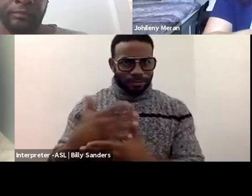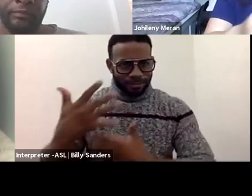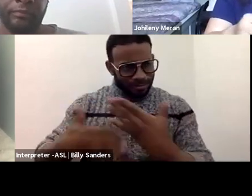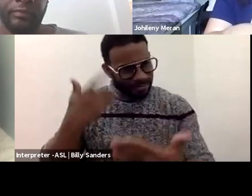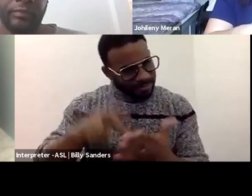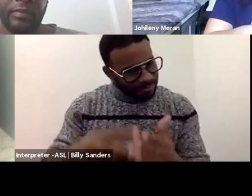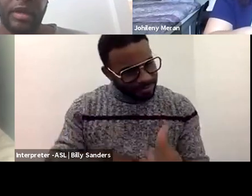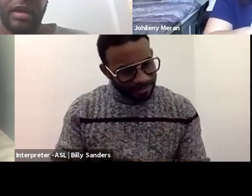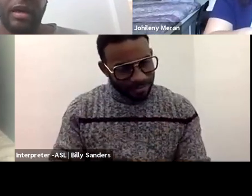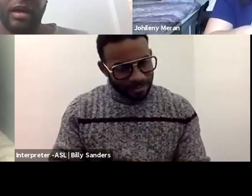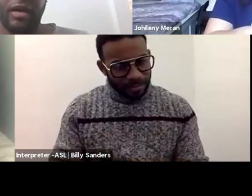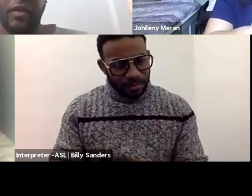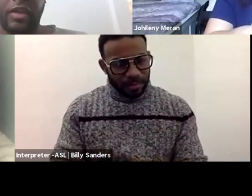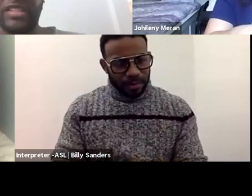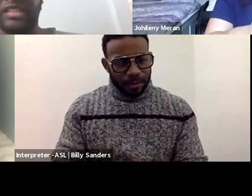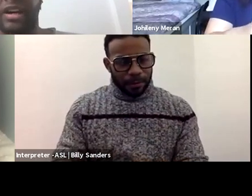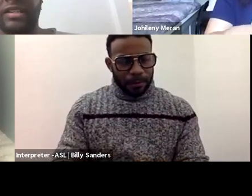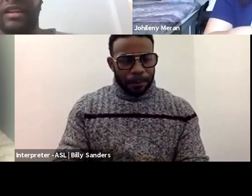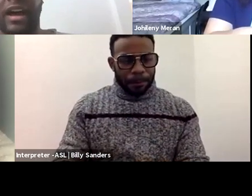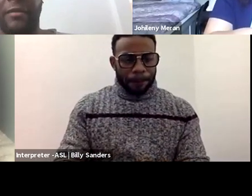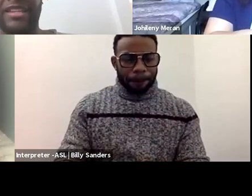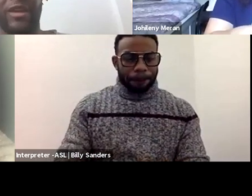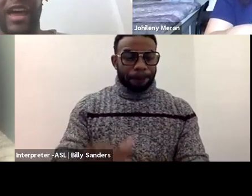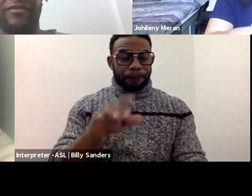word. D ARCEE NEAL: This is D'Arcee. I want to add